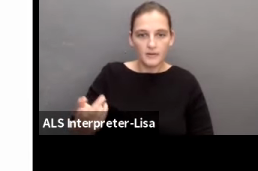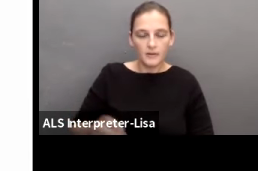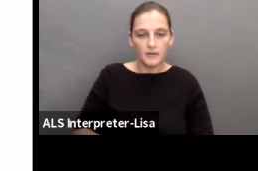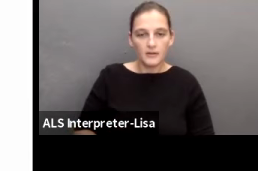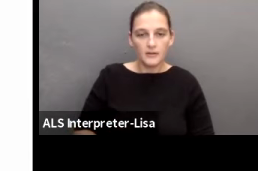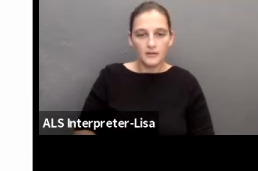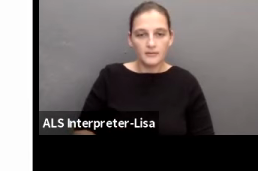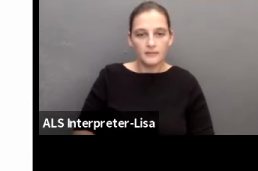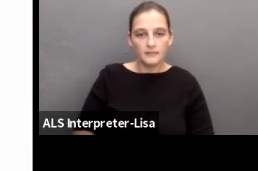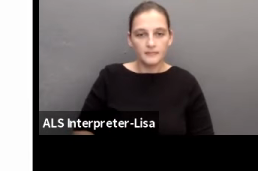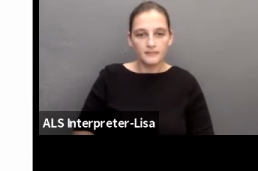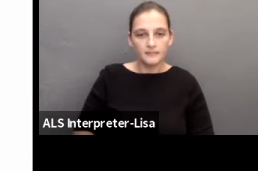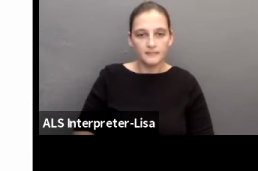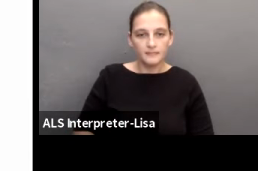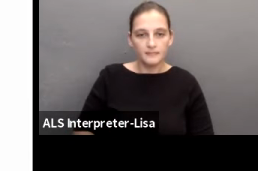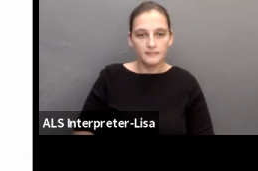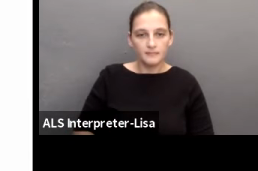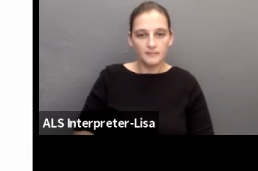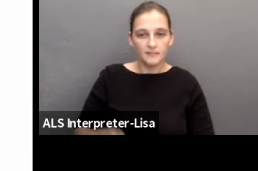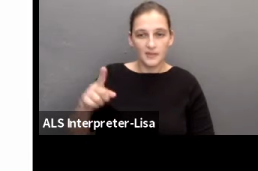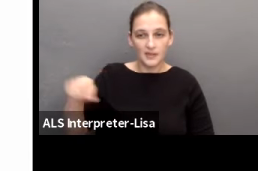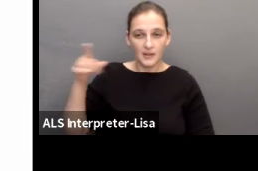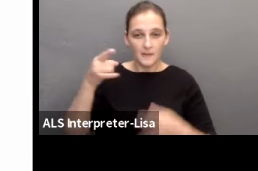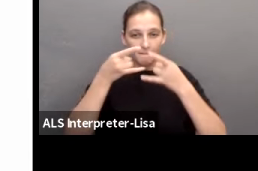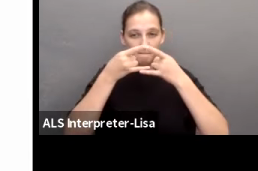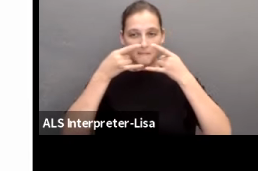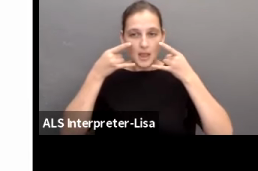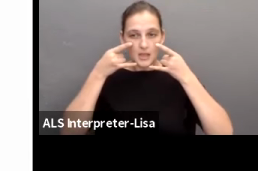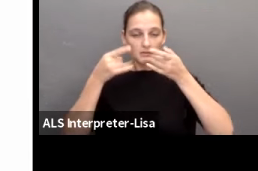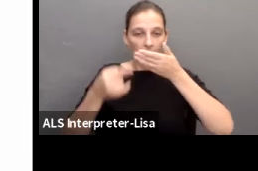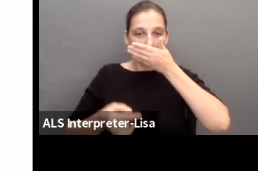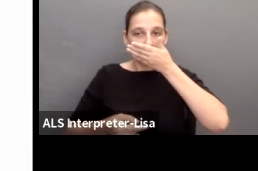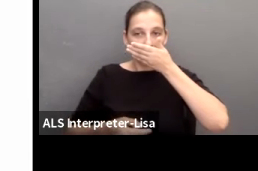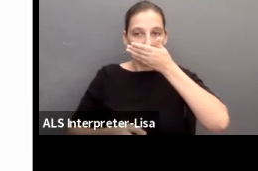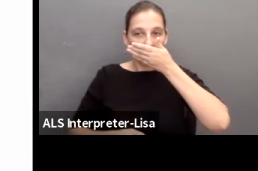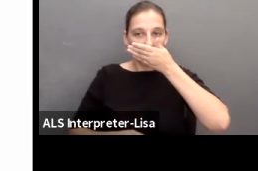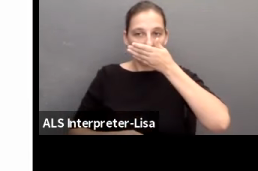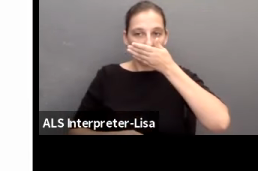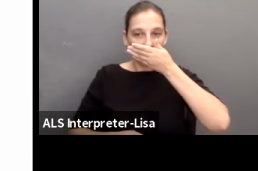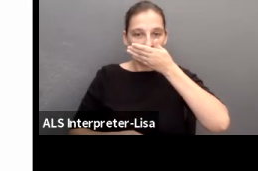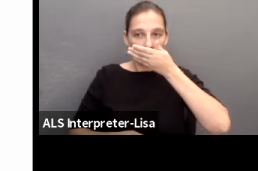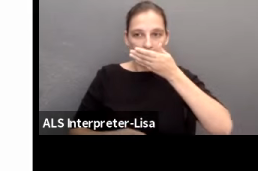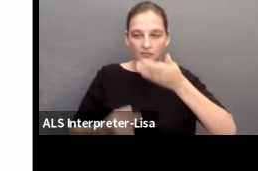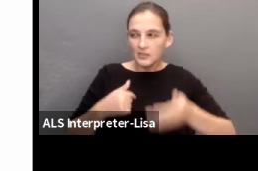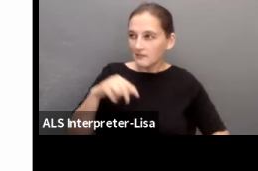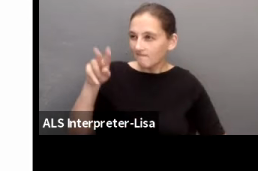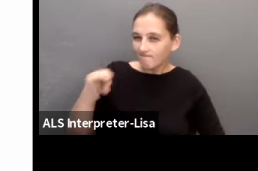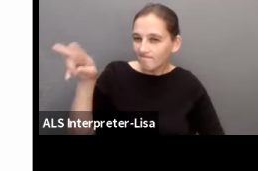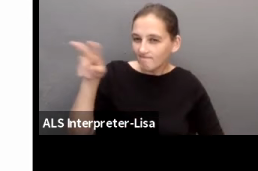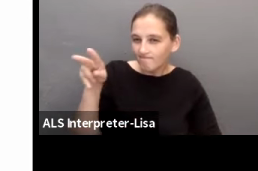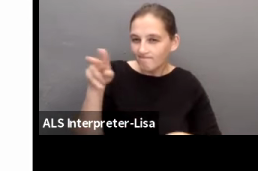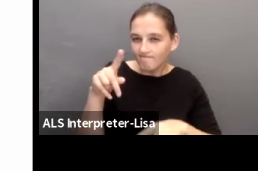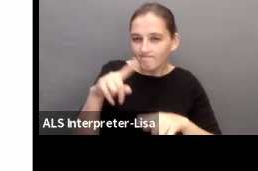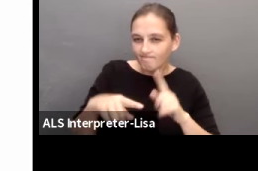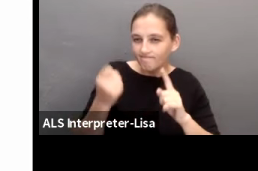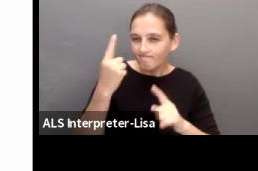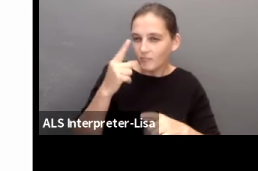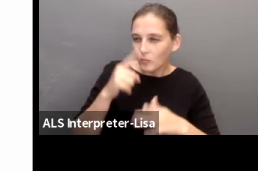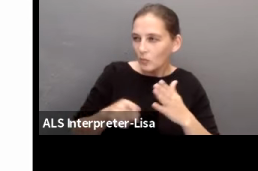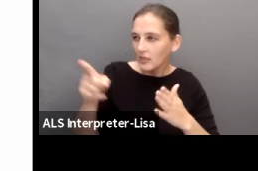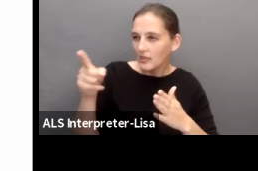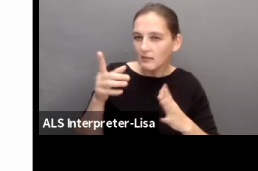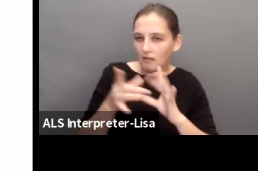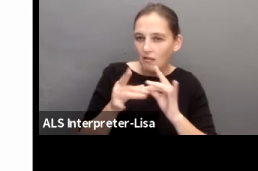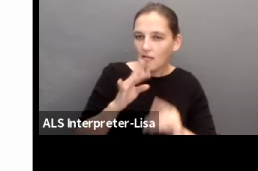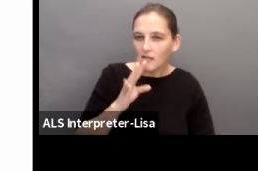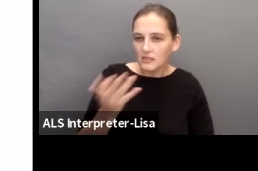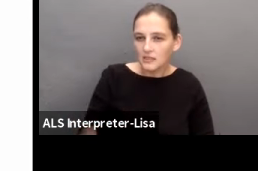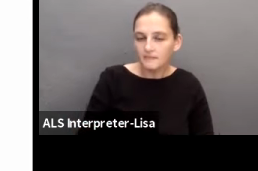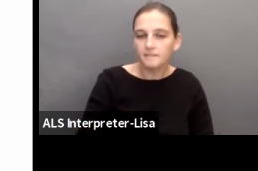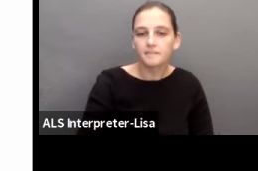their mouth covered up, so I couldn't quite understand what they were actually saying.